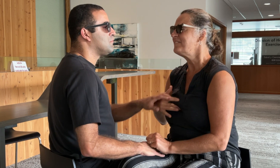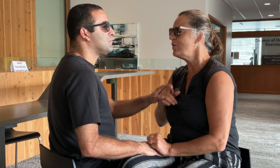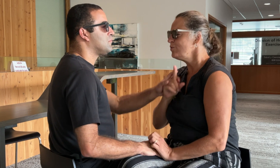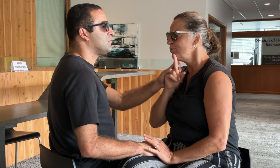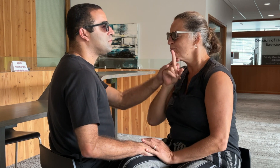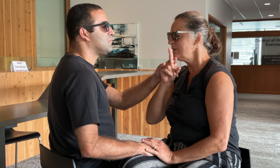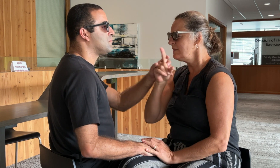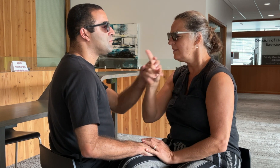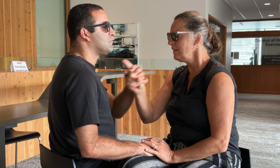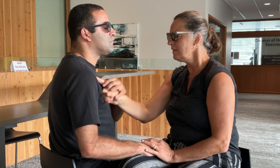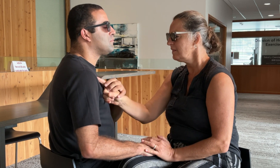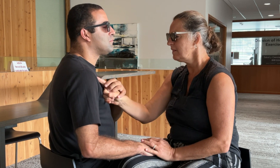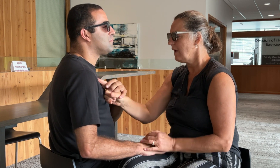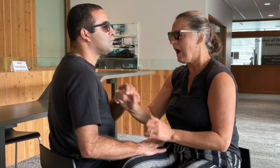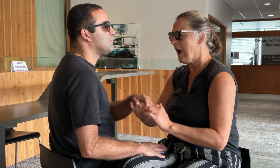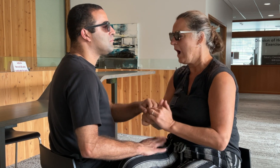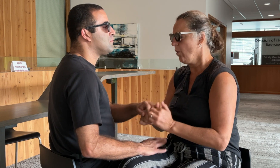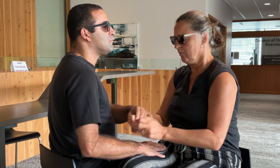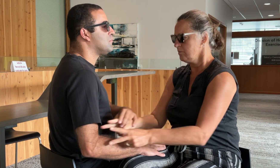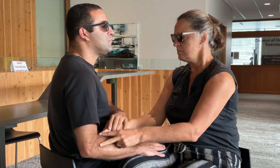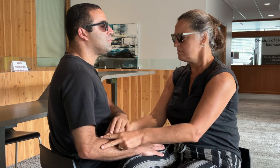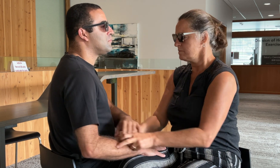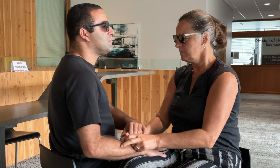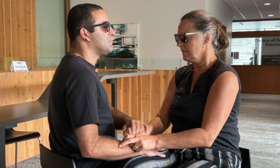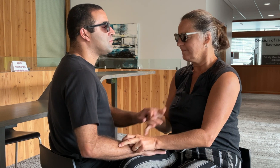assembling the details into one cohesive utterance.